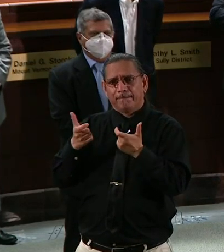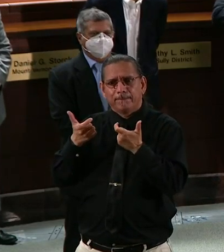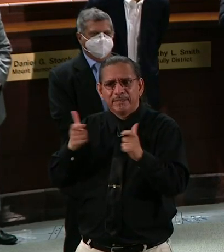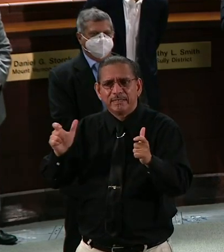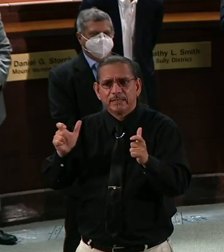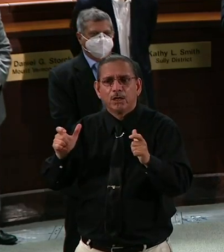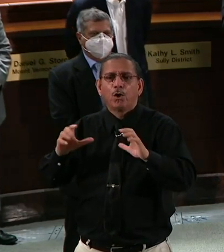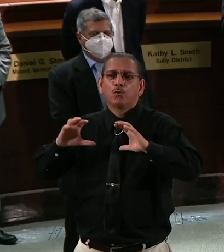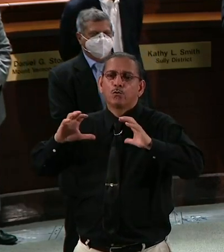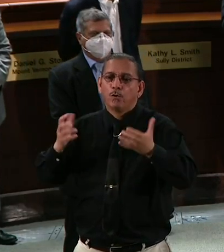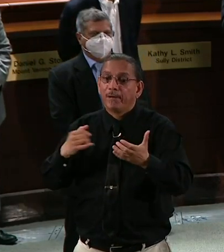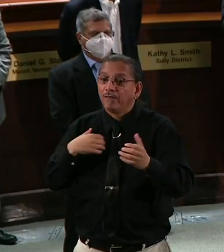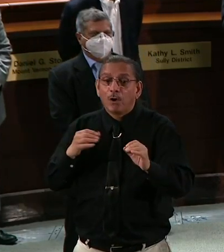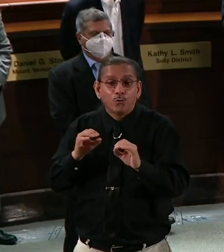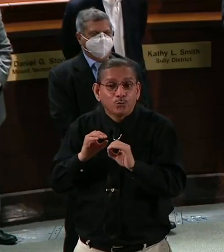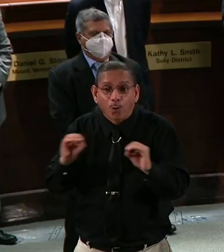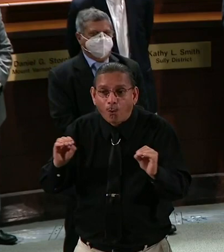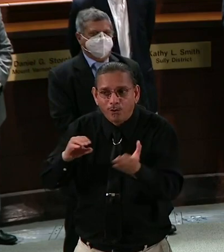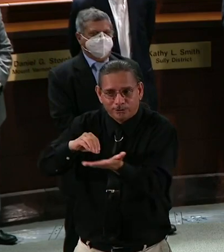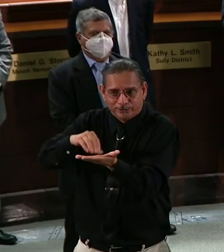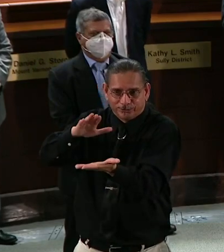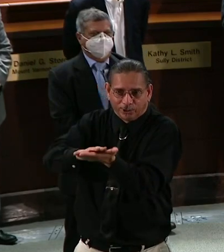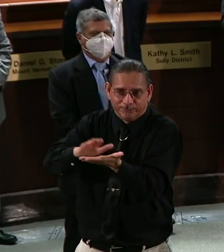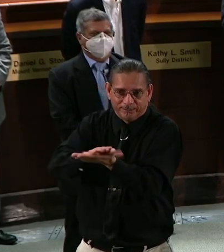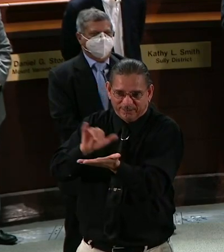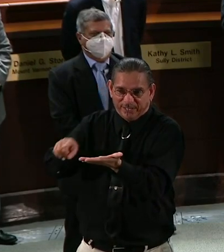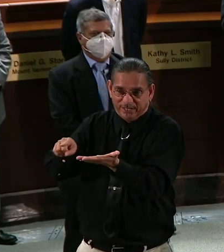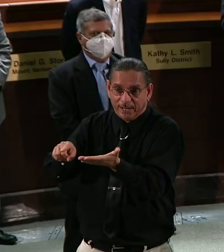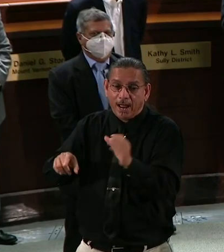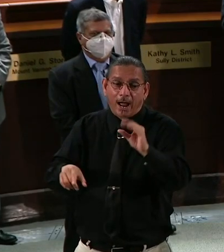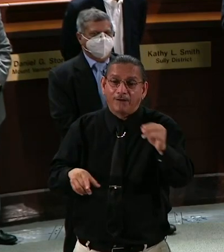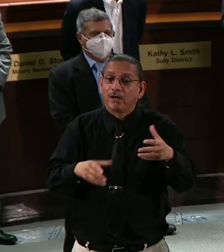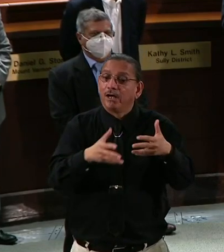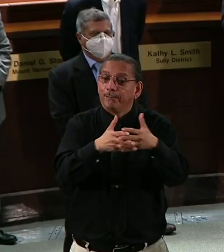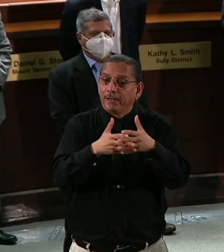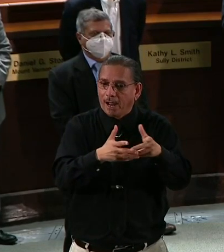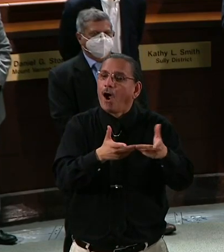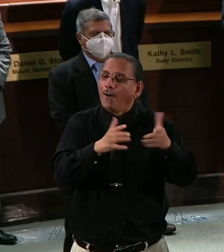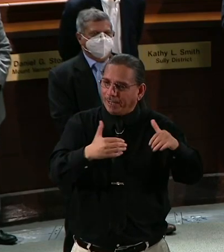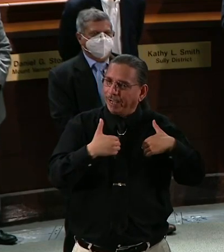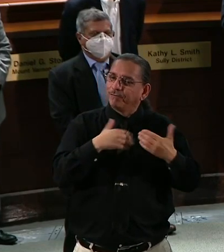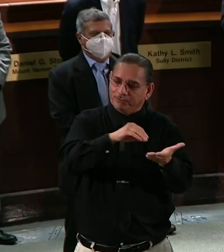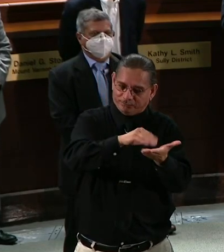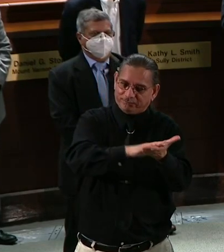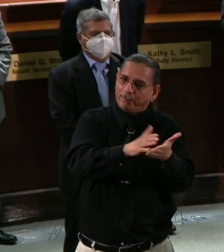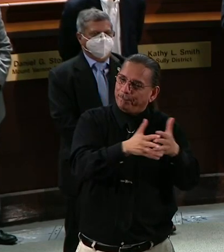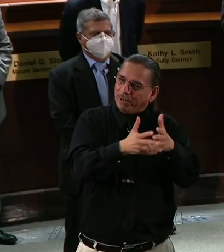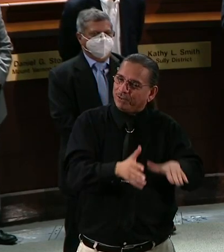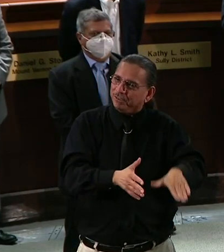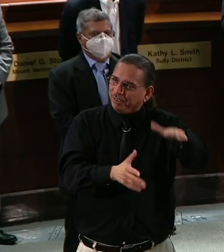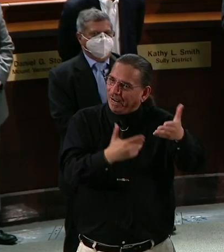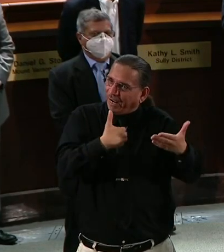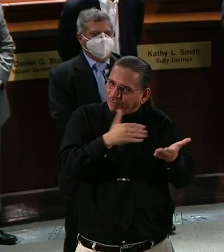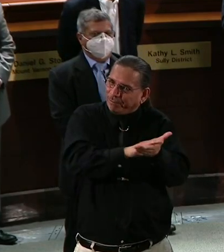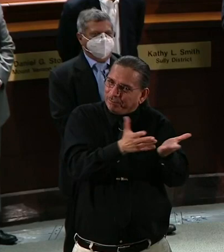AND PICK ONE. SINGLE SEE AND- BELICHICK DIDN'T CALL THE THIS IN A WAY SO LET THE- SAM'S